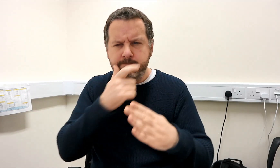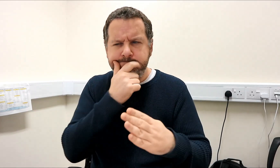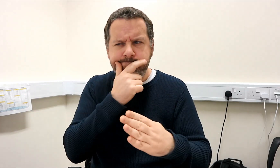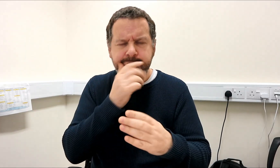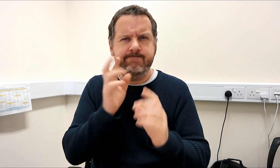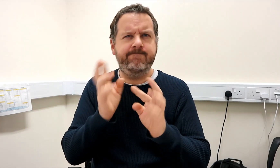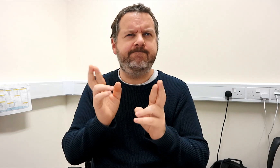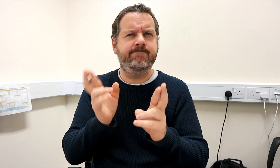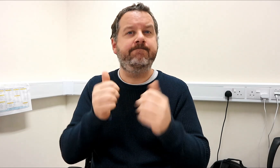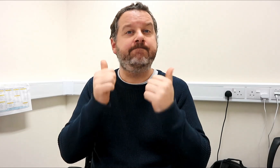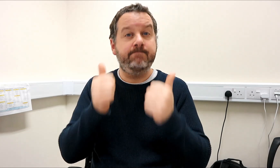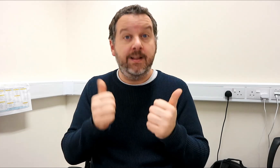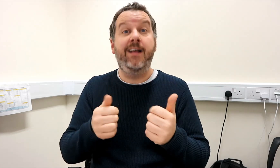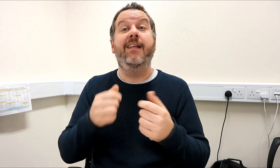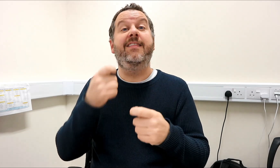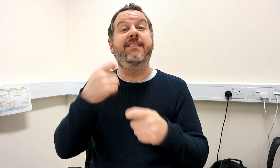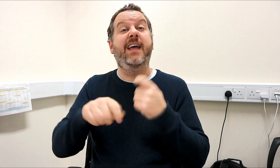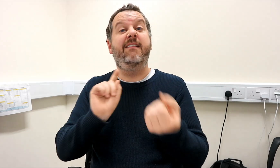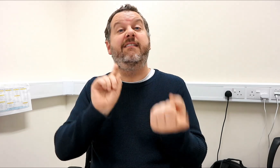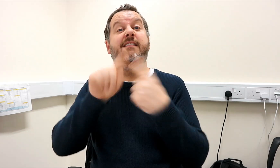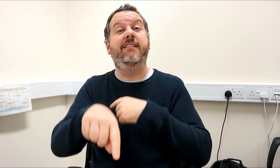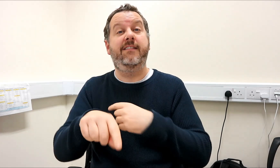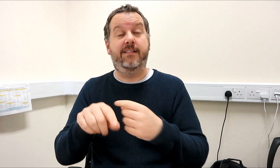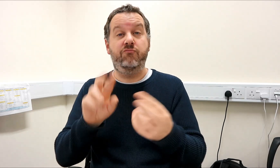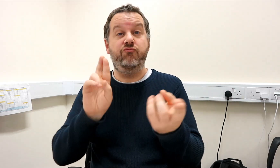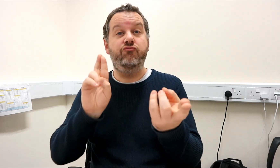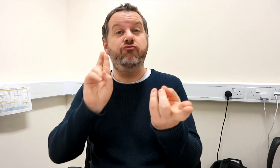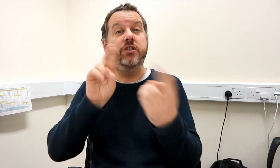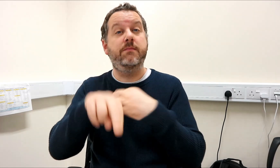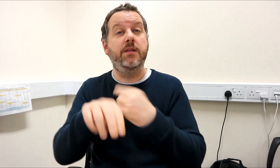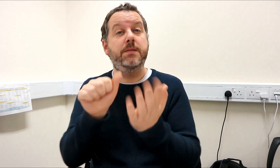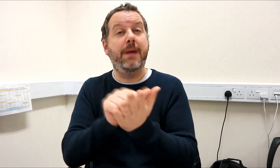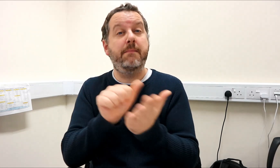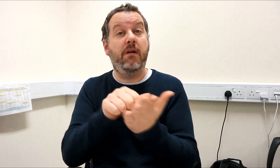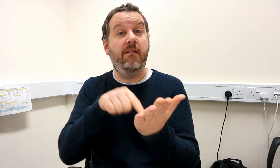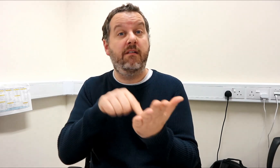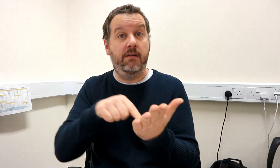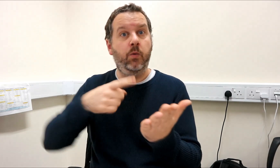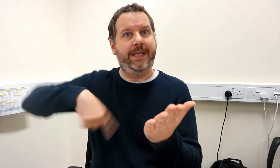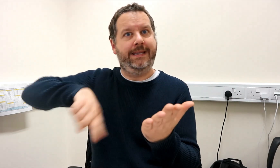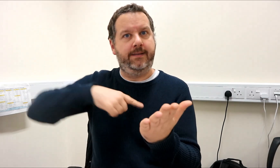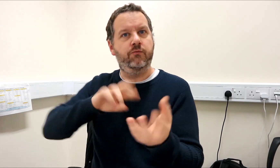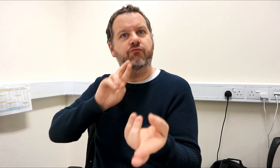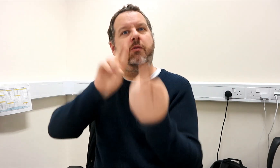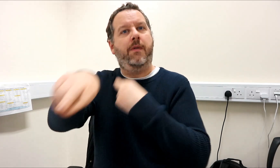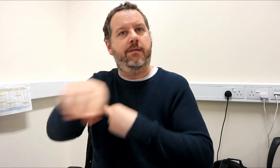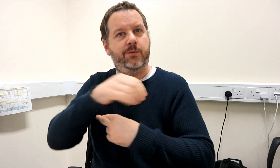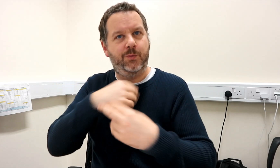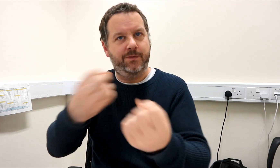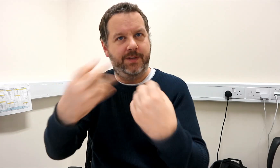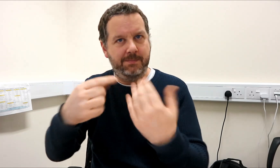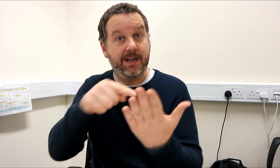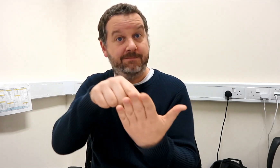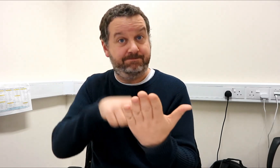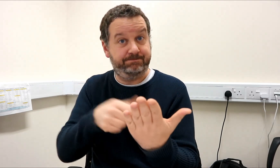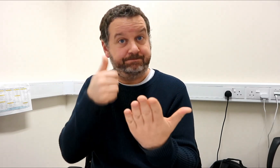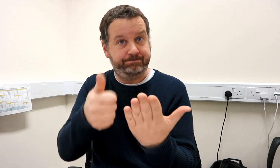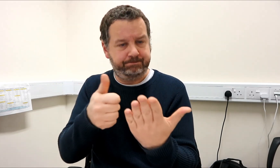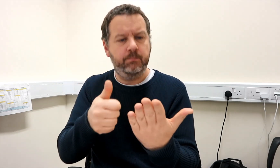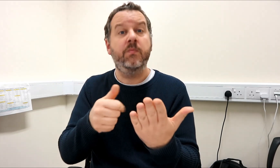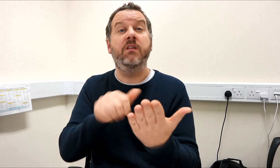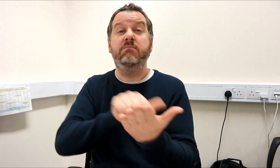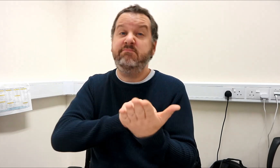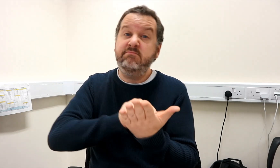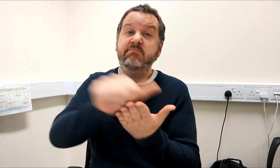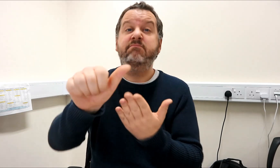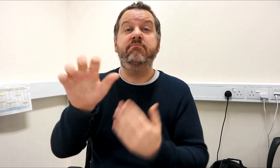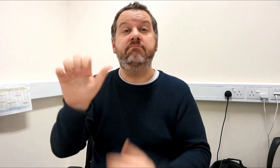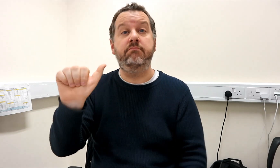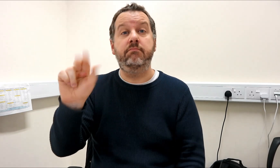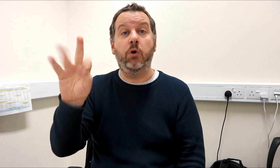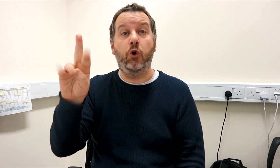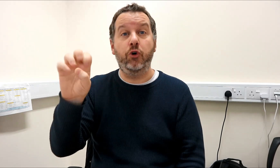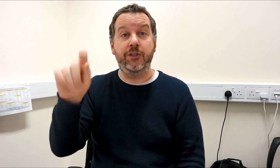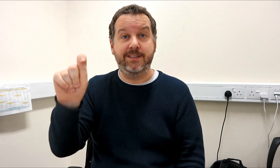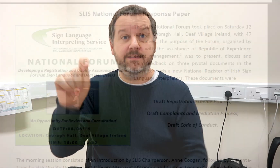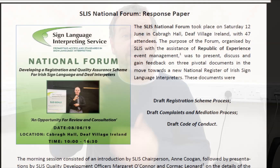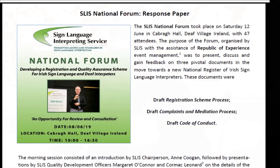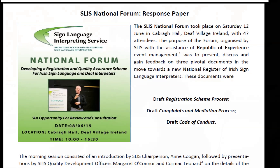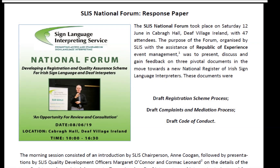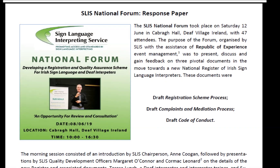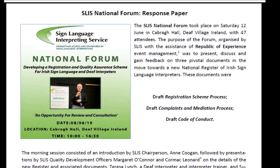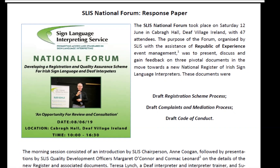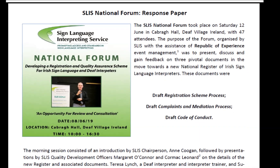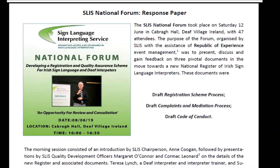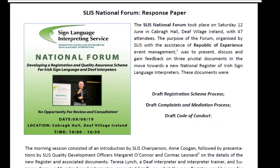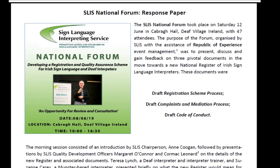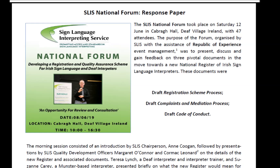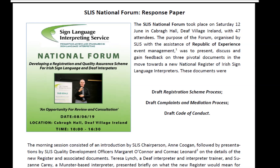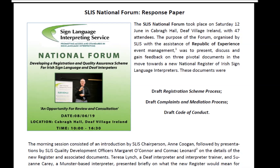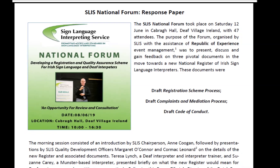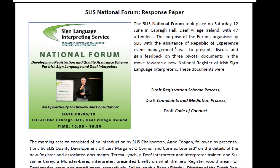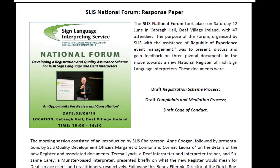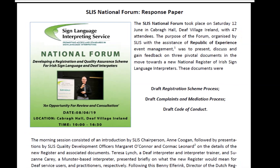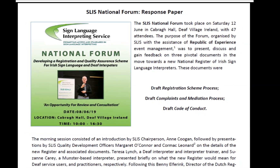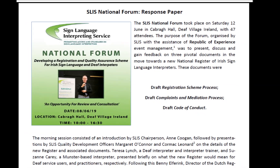You can see our initial reaction in the response paper that we publicized in August.